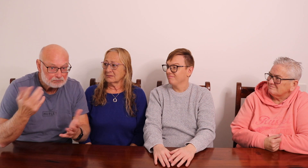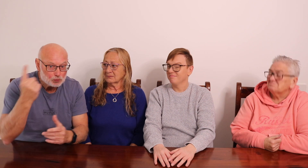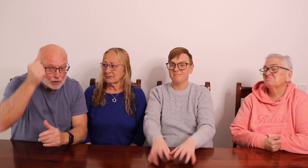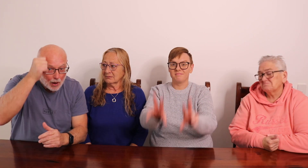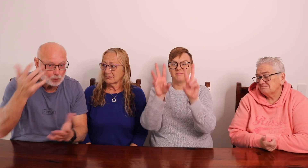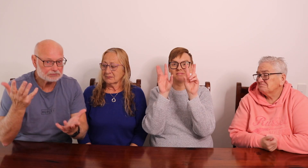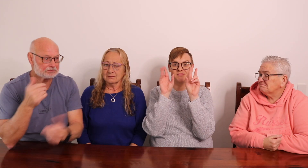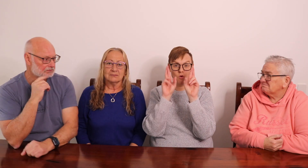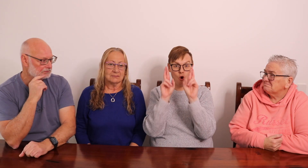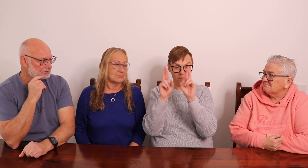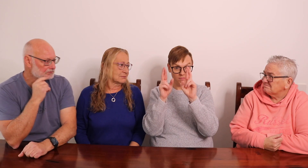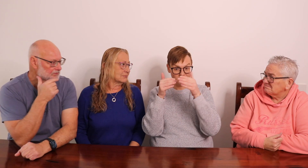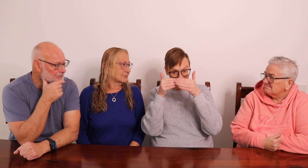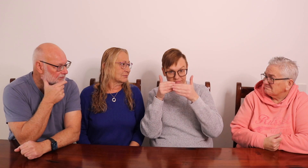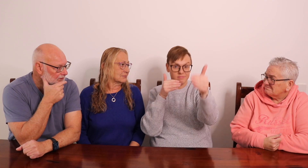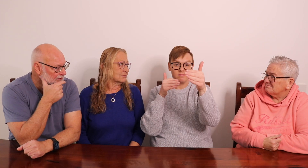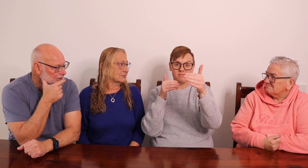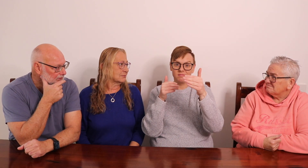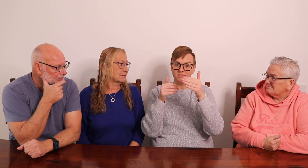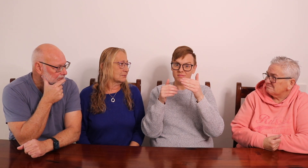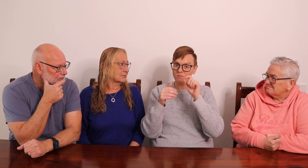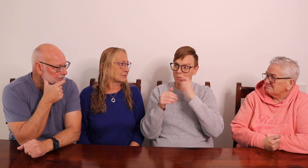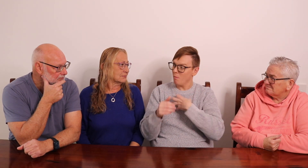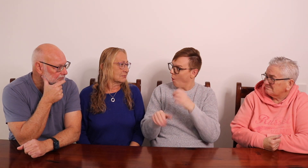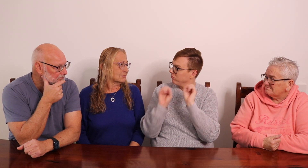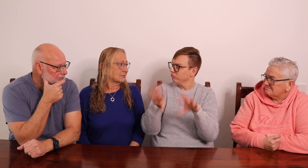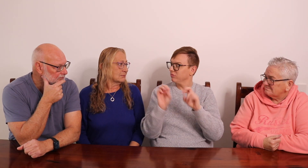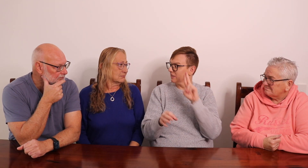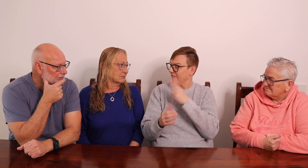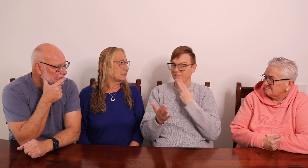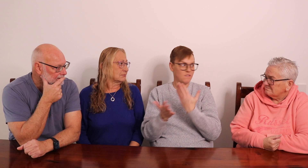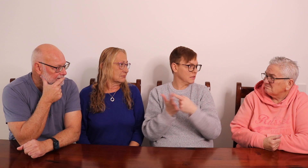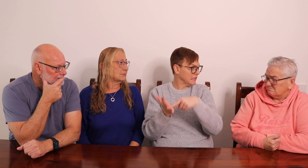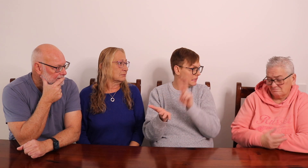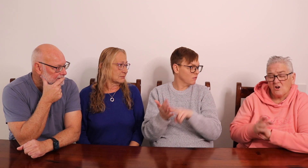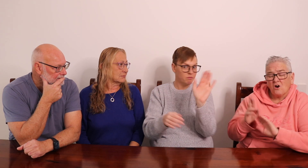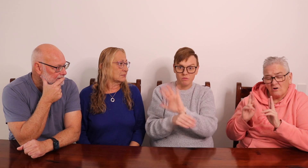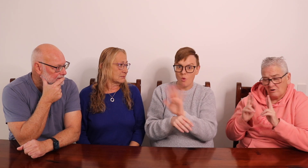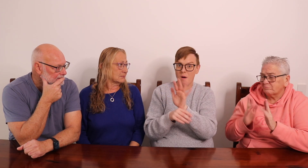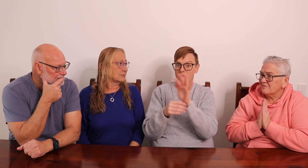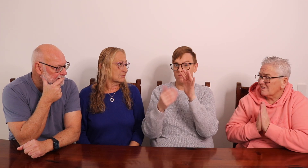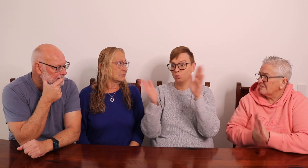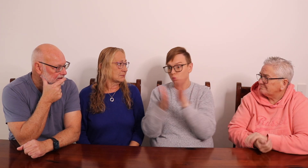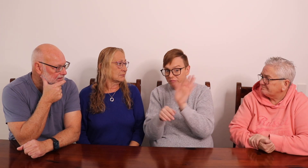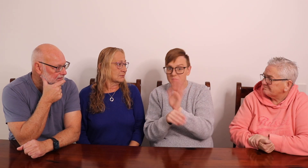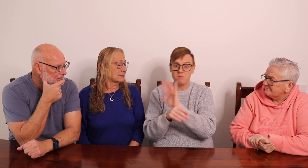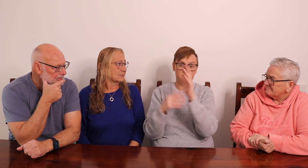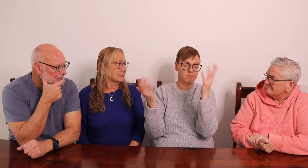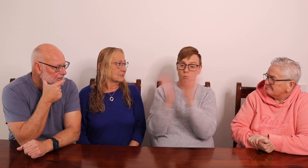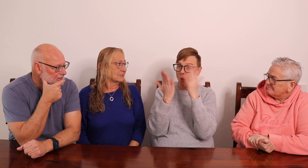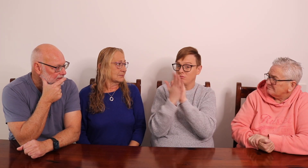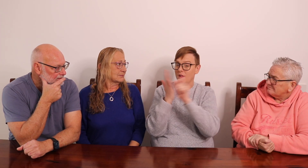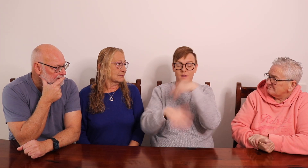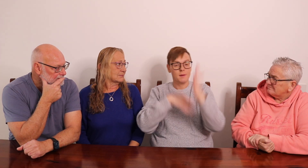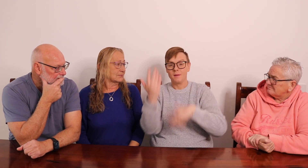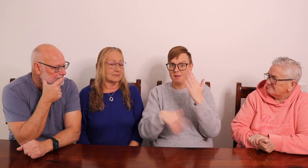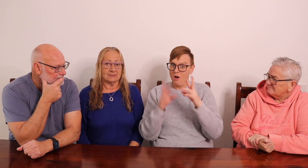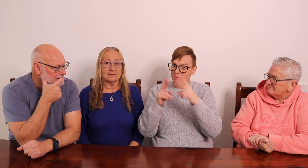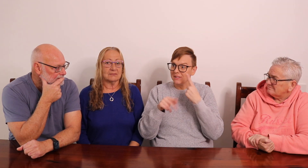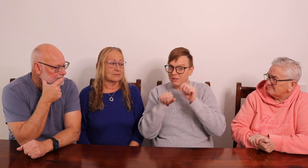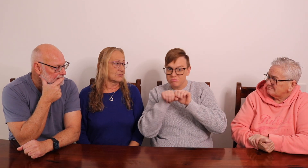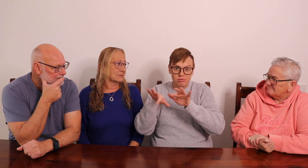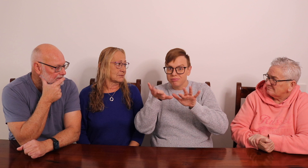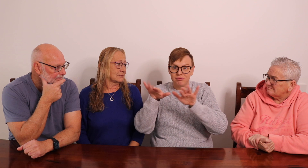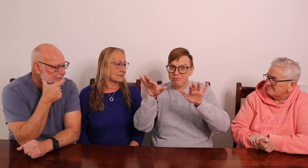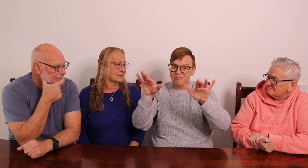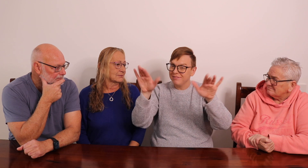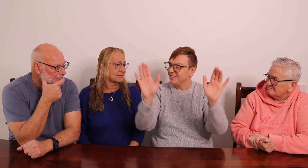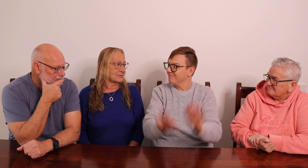D: I hope to see more deaf people on TV, movie, write book. More to spread.